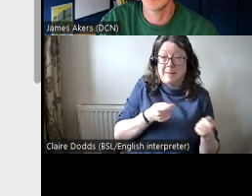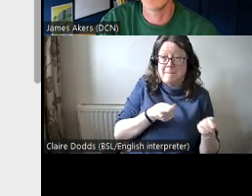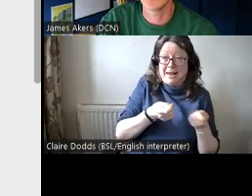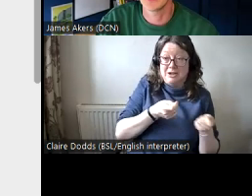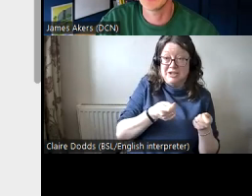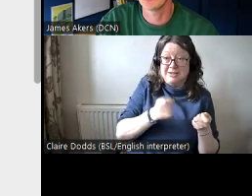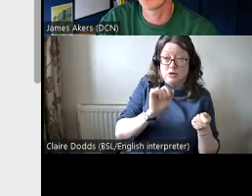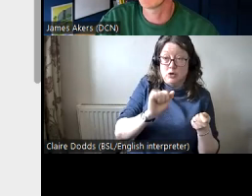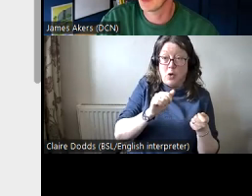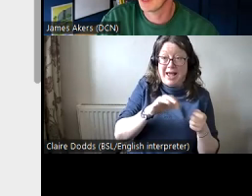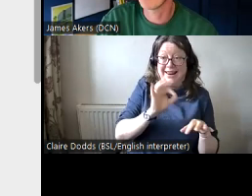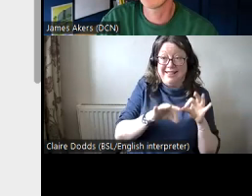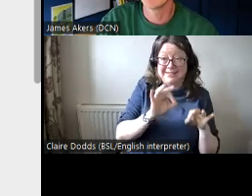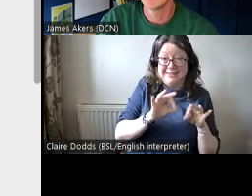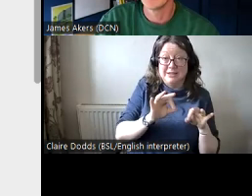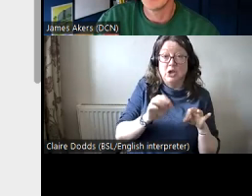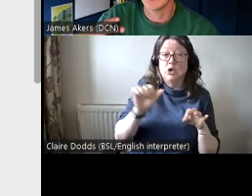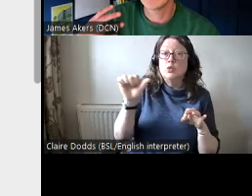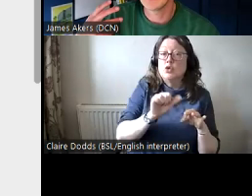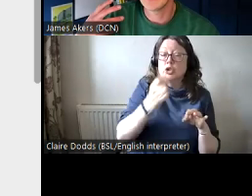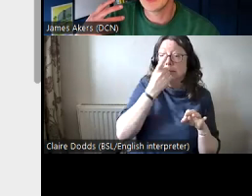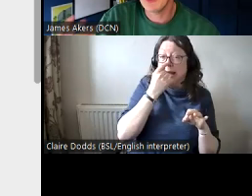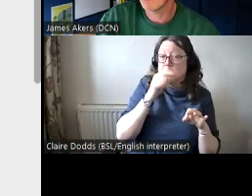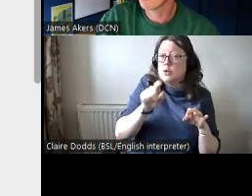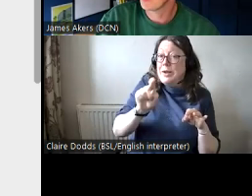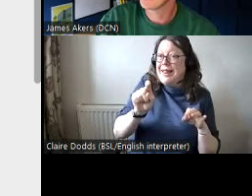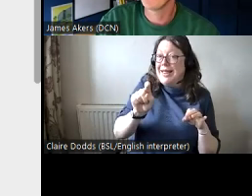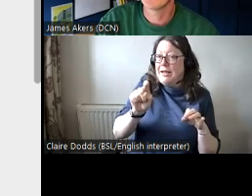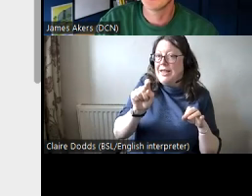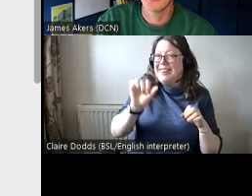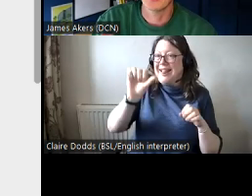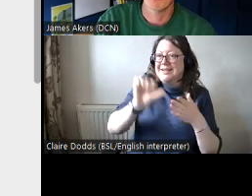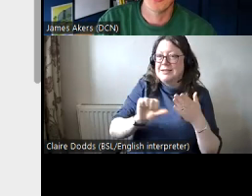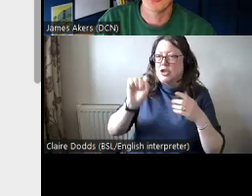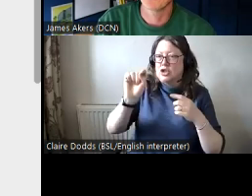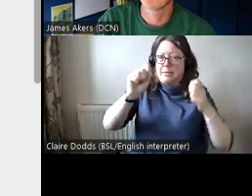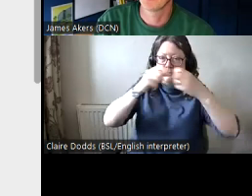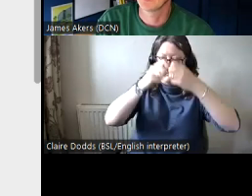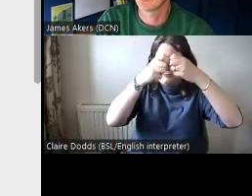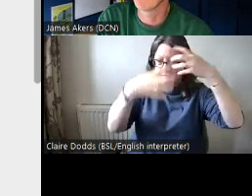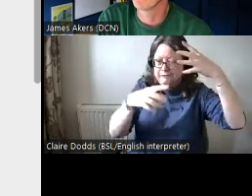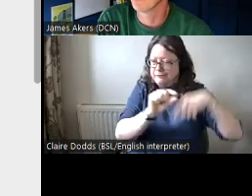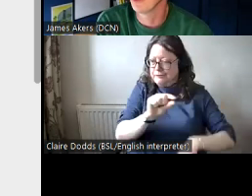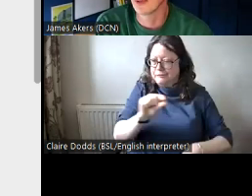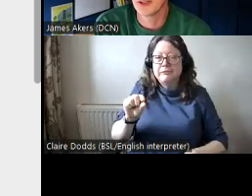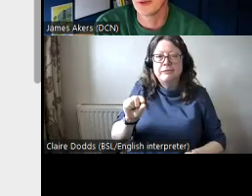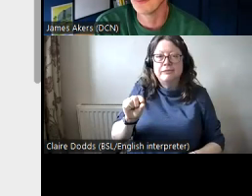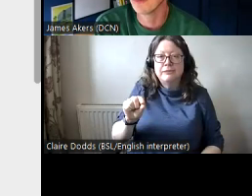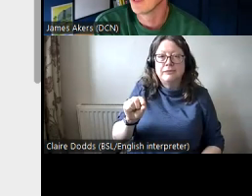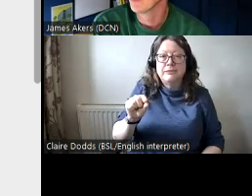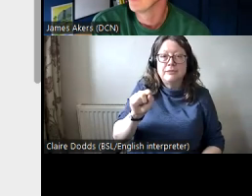In this list, you'll be able to click it. As the default data that in this report, in this audit tool,